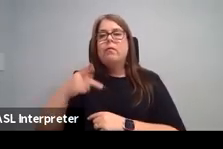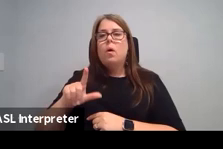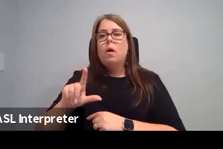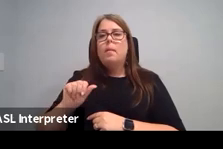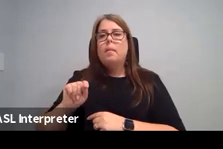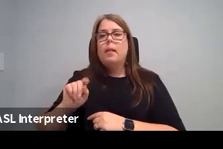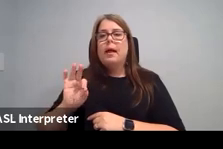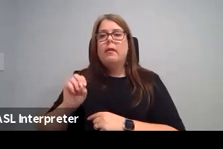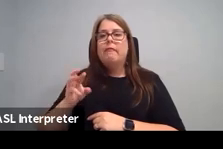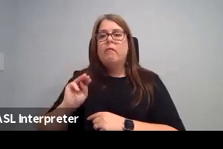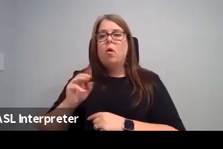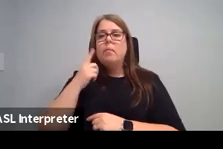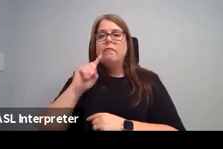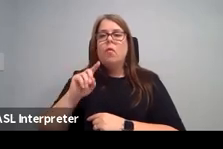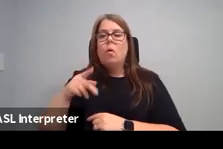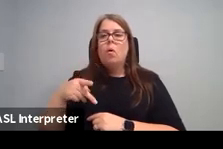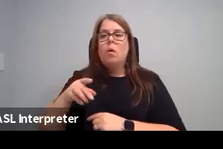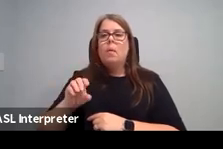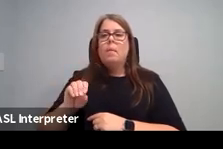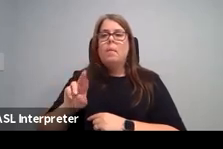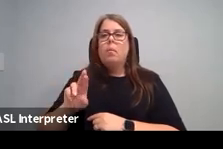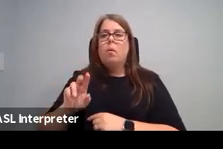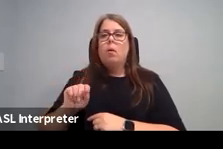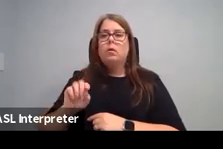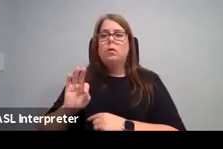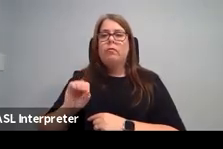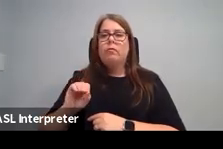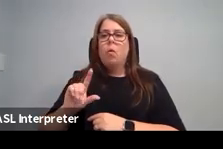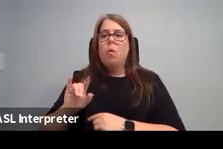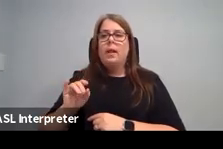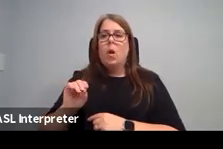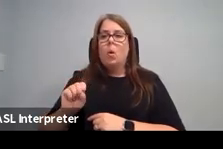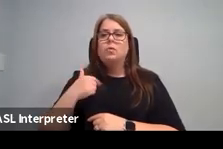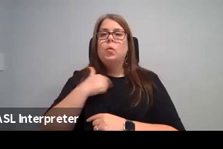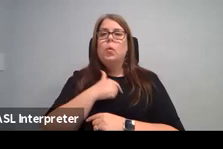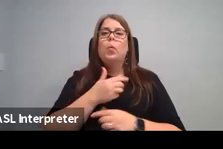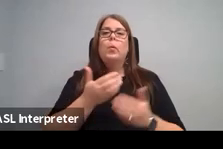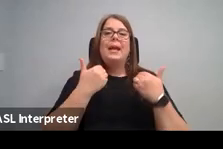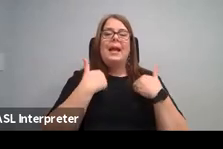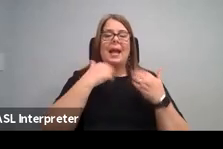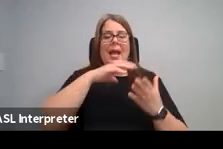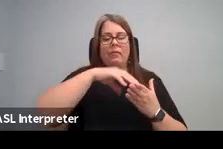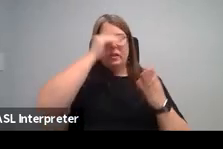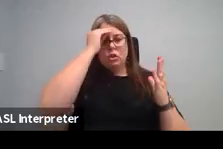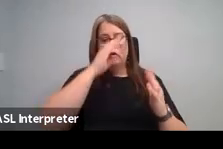Allison Frenzel : And we have students build wet professional websites incorporating portfolios using Weebly